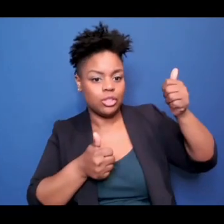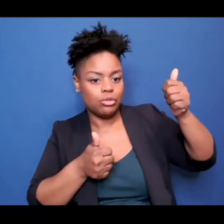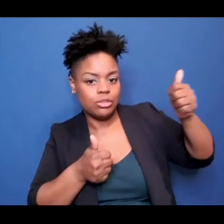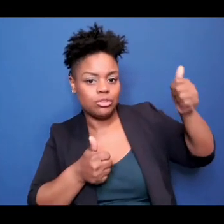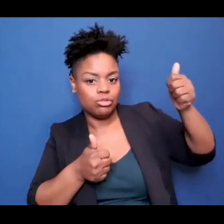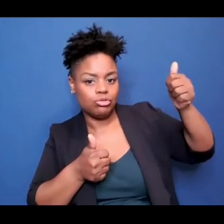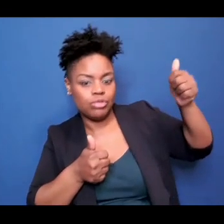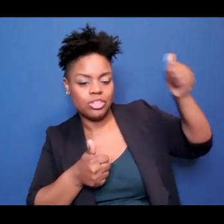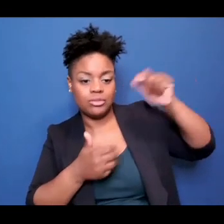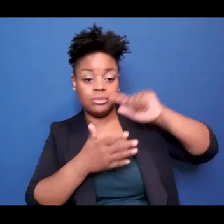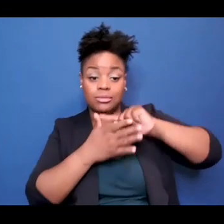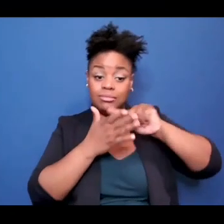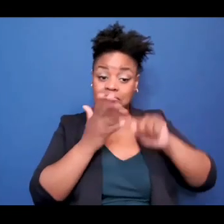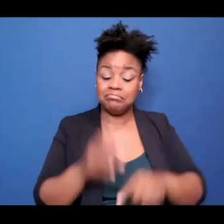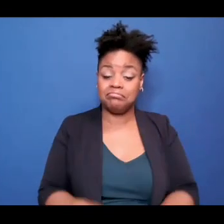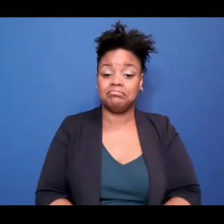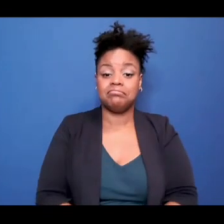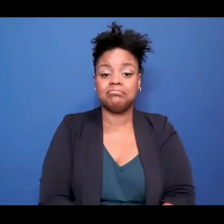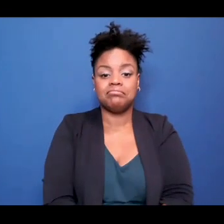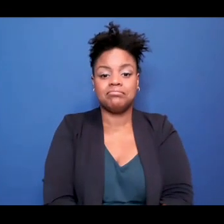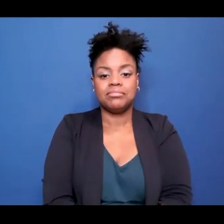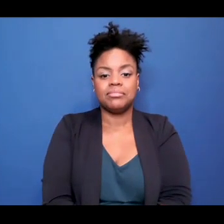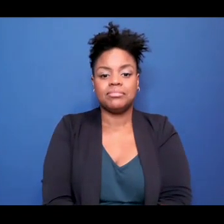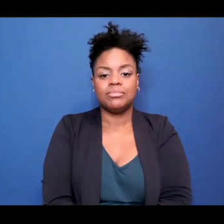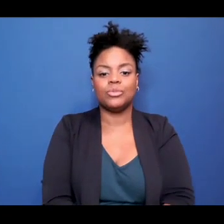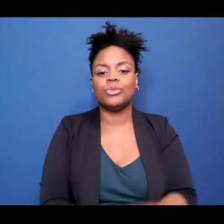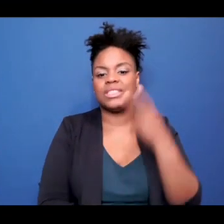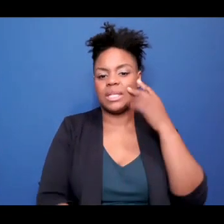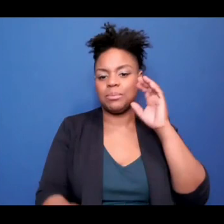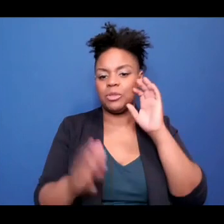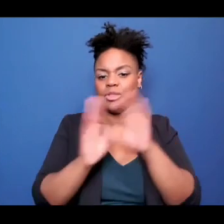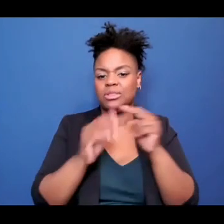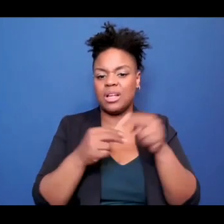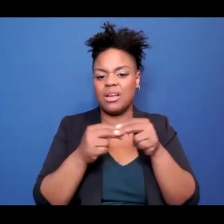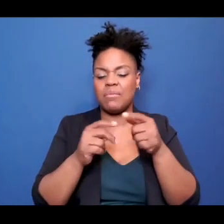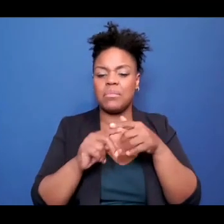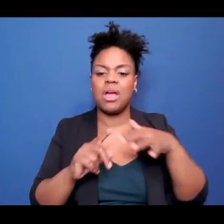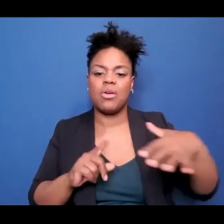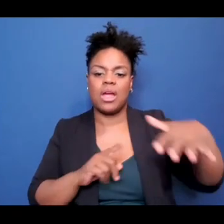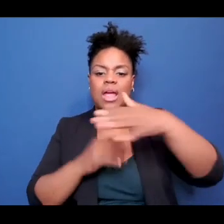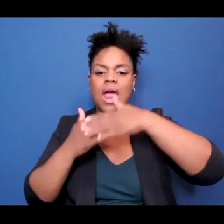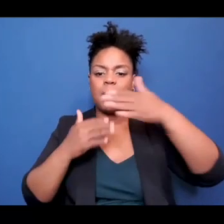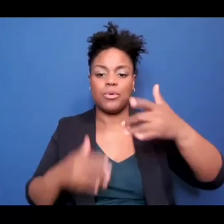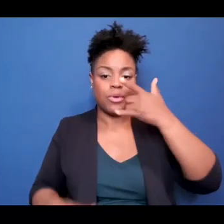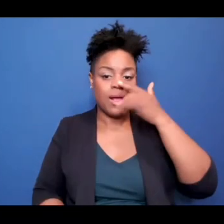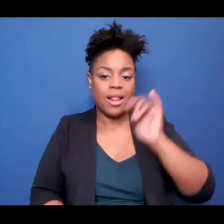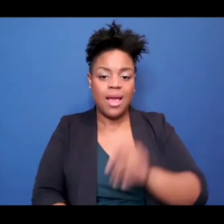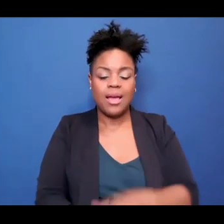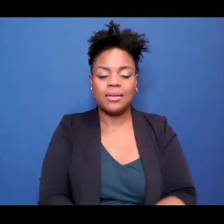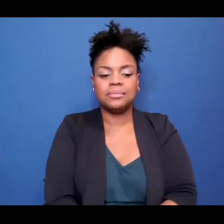AND RICHEST. THE MEDIAN INCOMES IN THE THREE AREAS ARE SUPERIMPOSED THERE ON